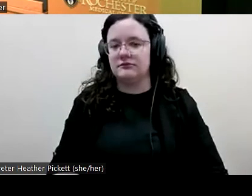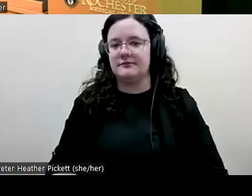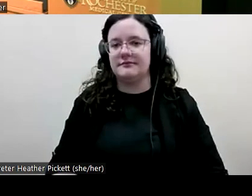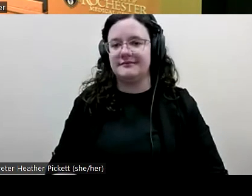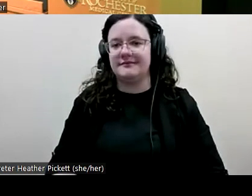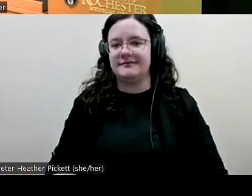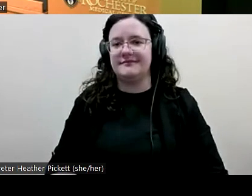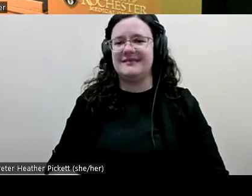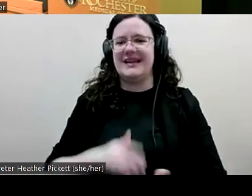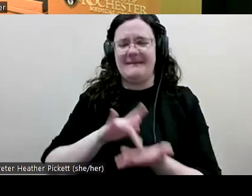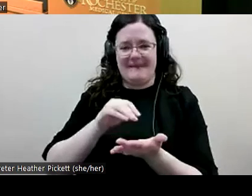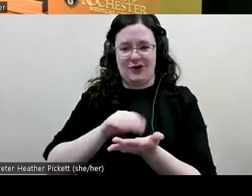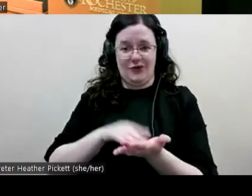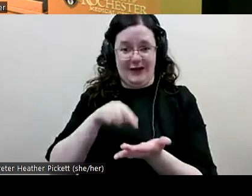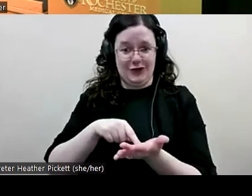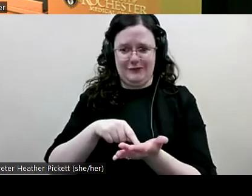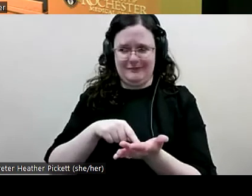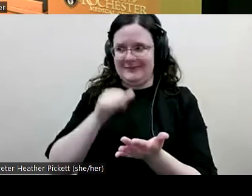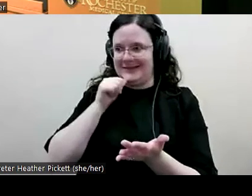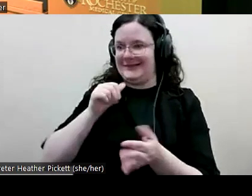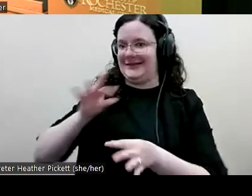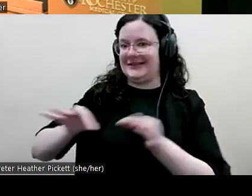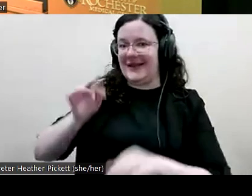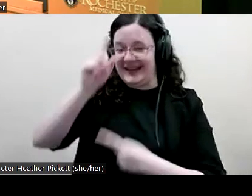record is not going to explain schizophrenia to you right it's not going to explain the choices